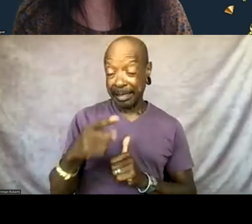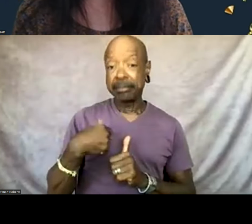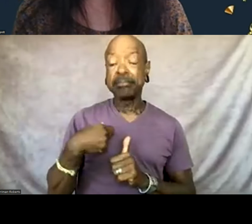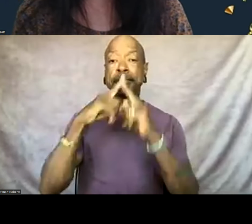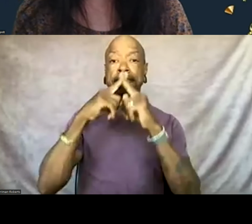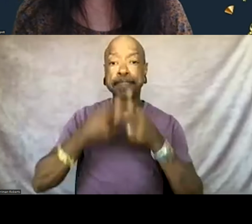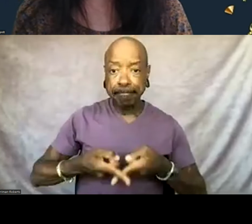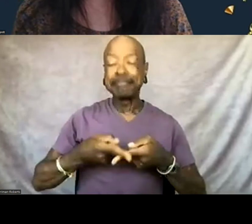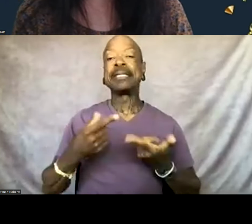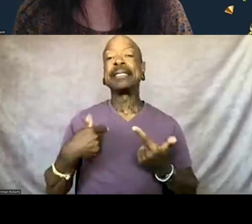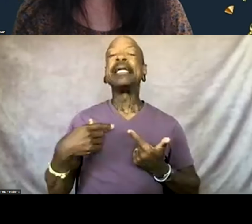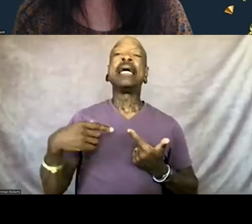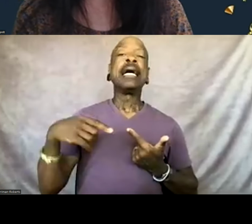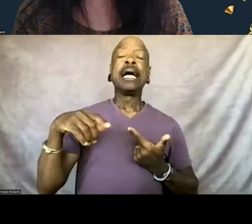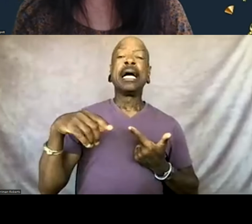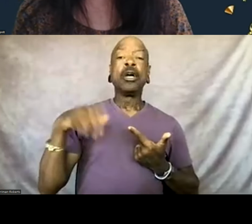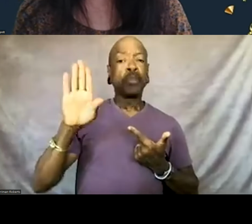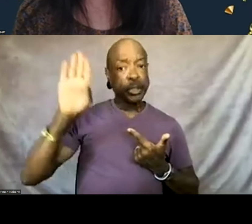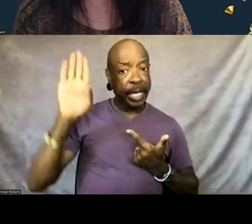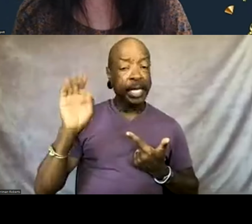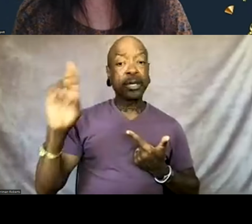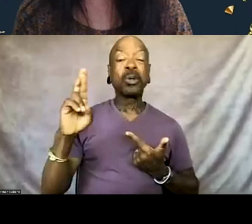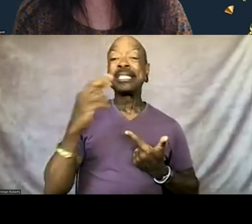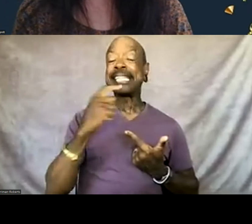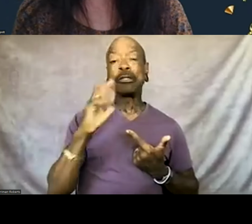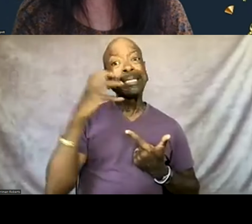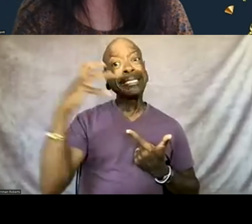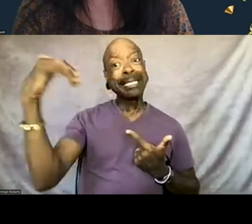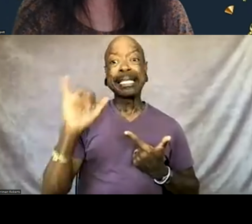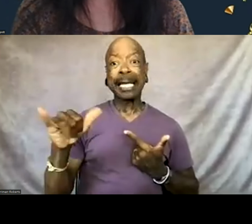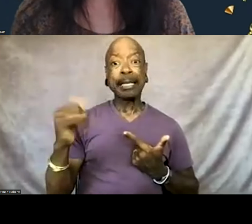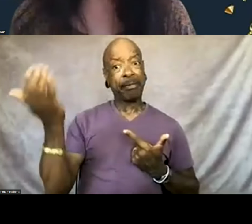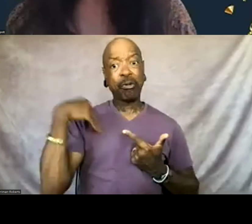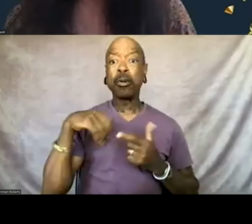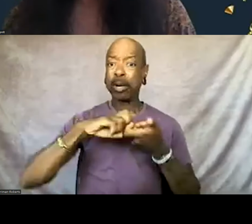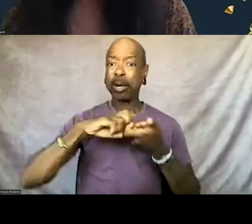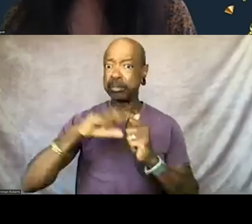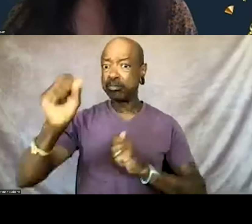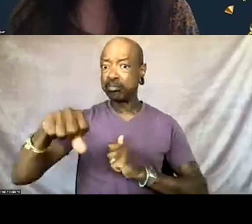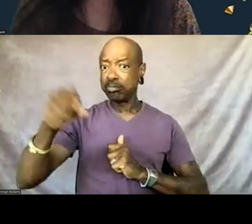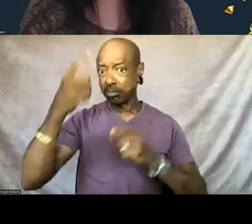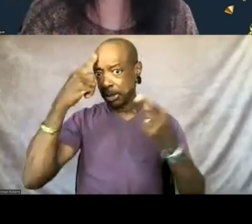and they can't have a backup plan. So raise your hand or